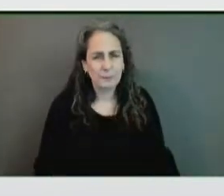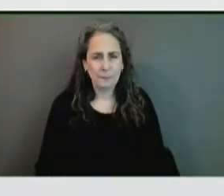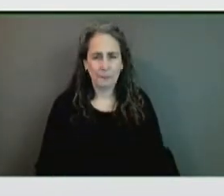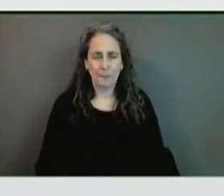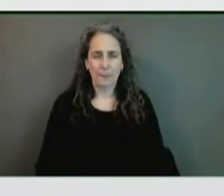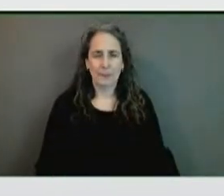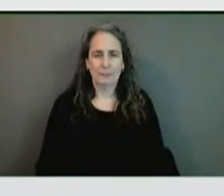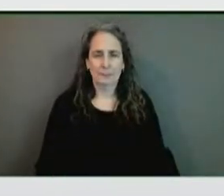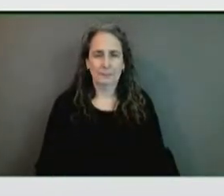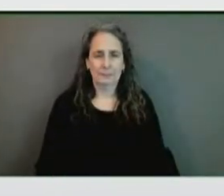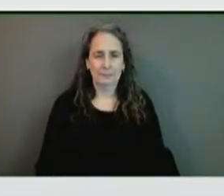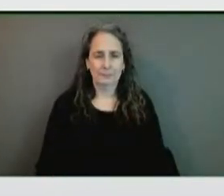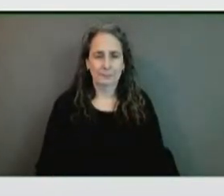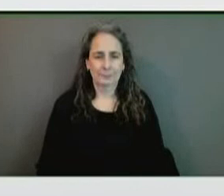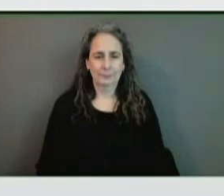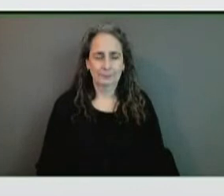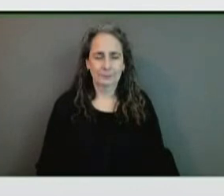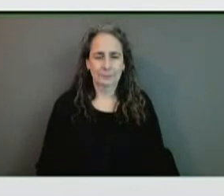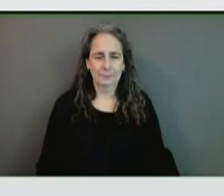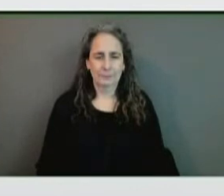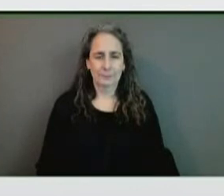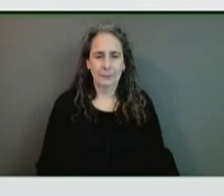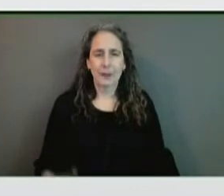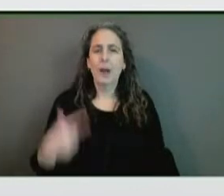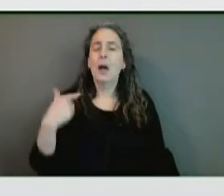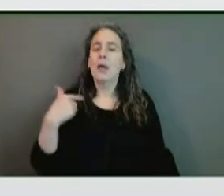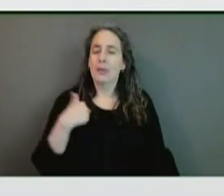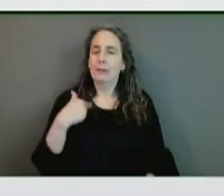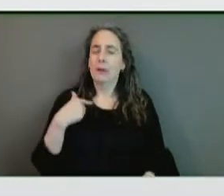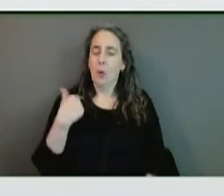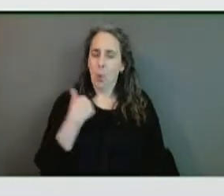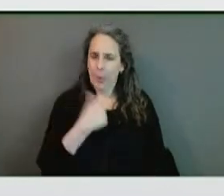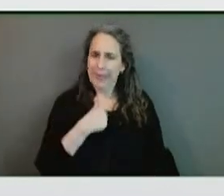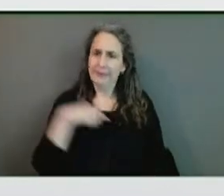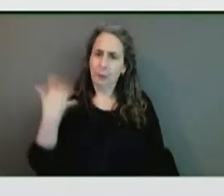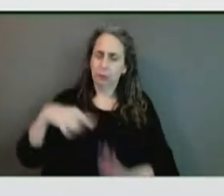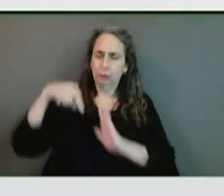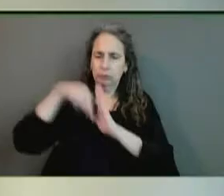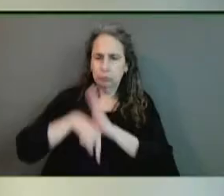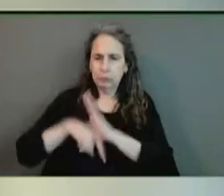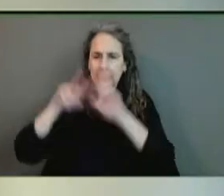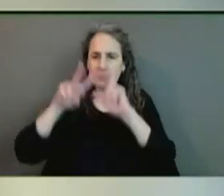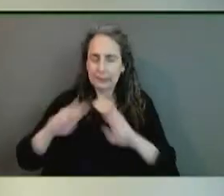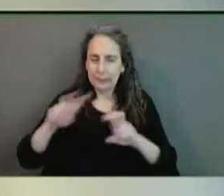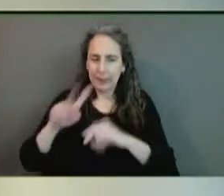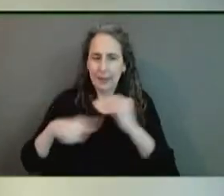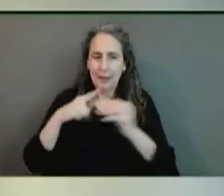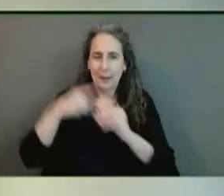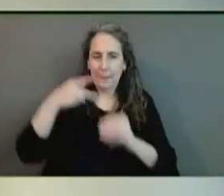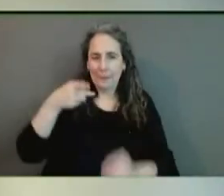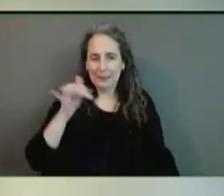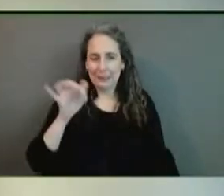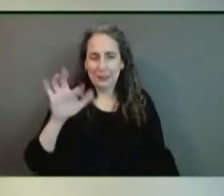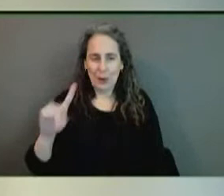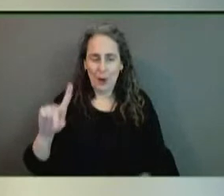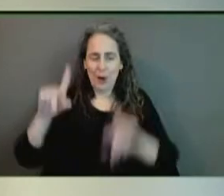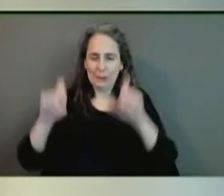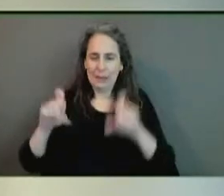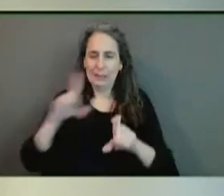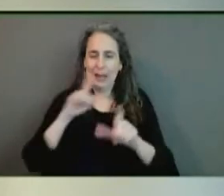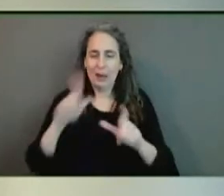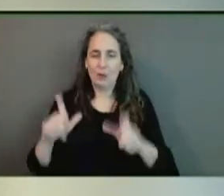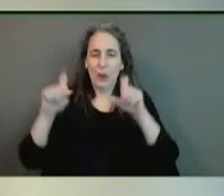true? That's correct. We've done